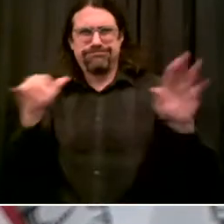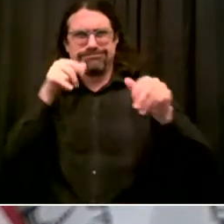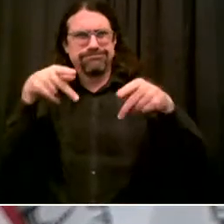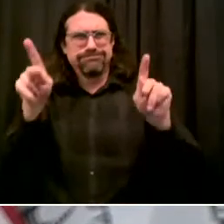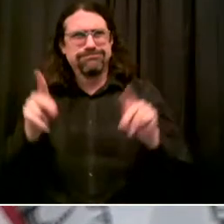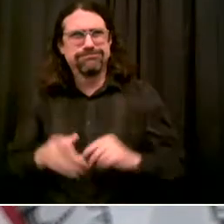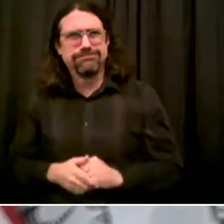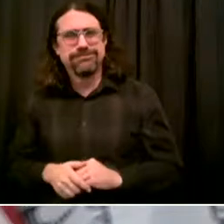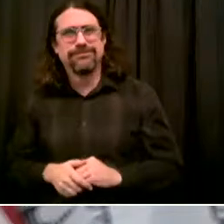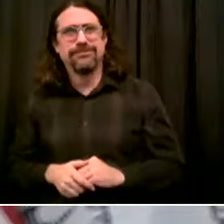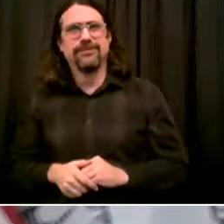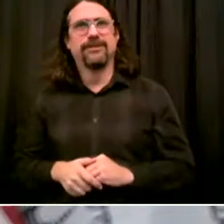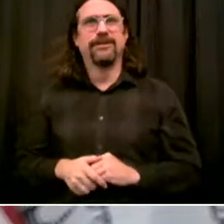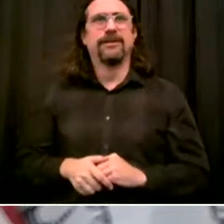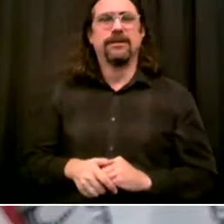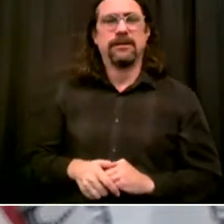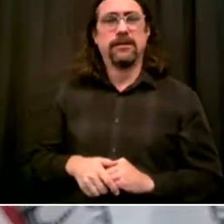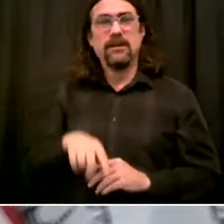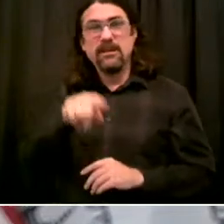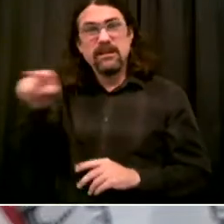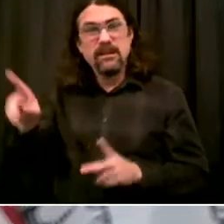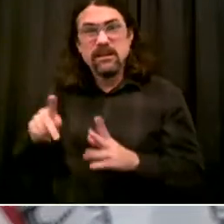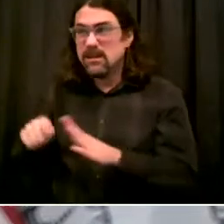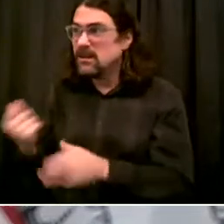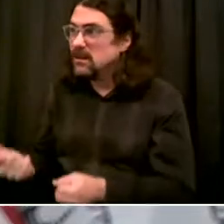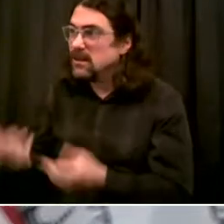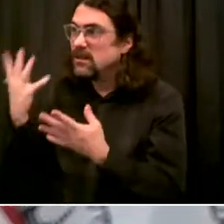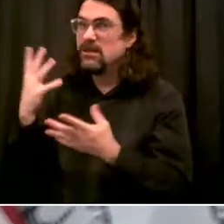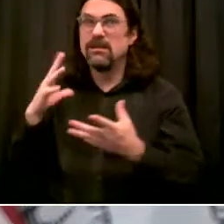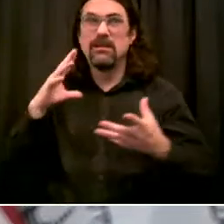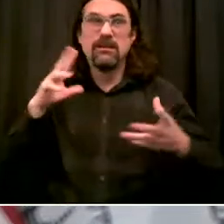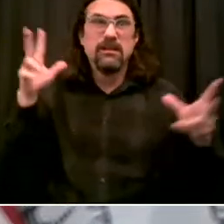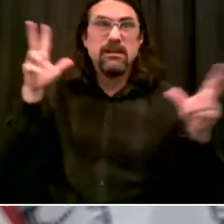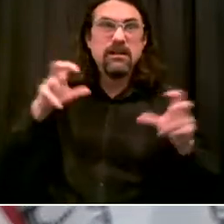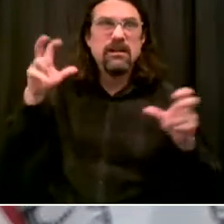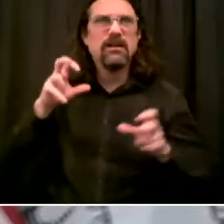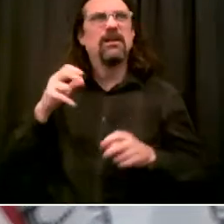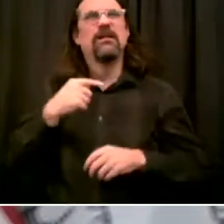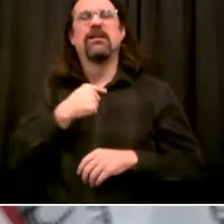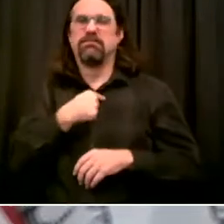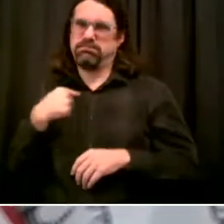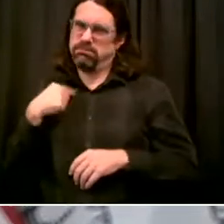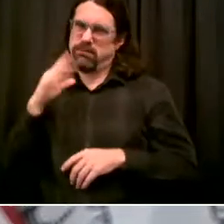ANYBODY. SO, WE WILL DEAL WITH THAT AND THE COURT SYSTEM IS